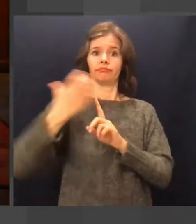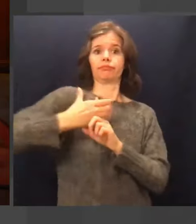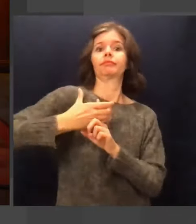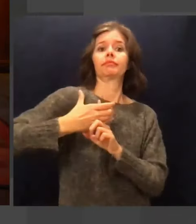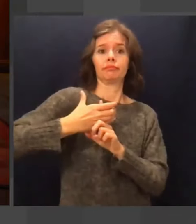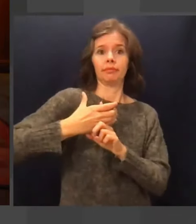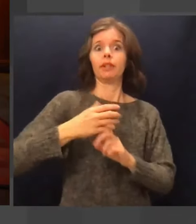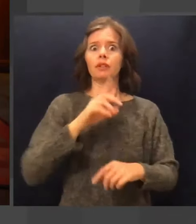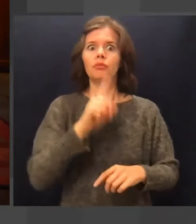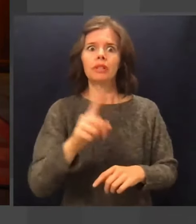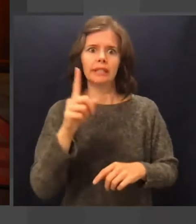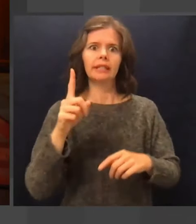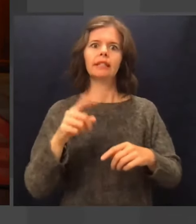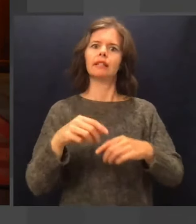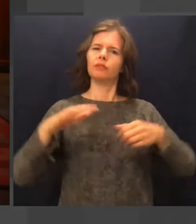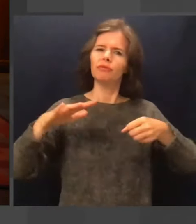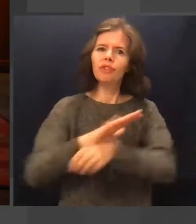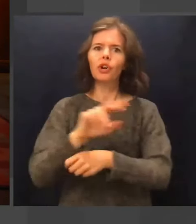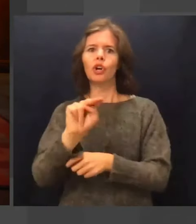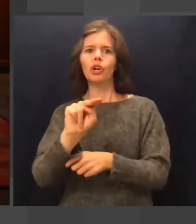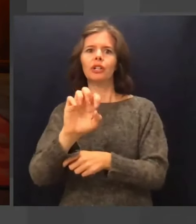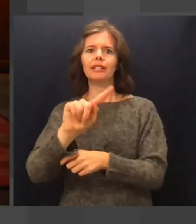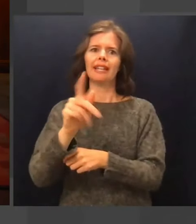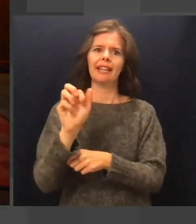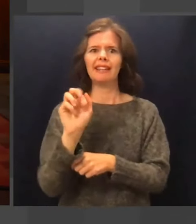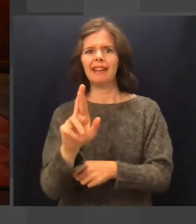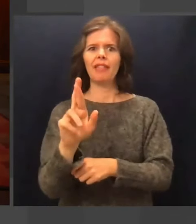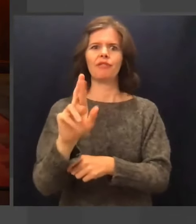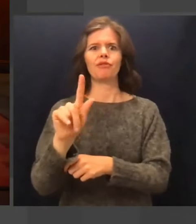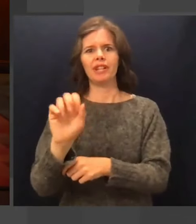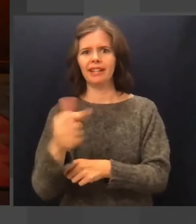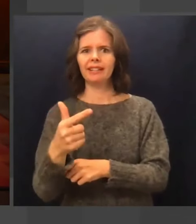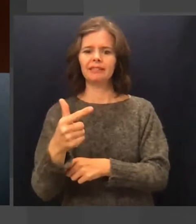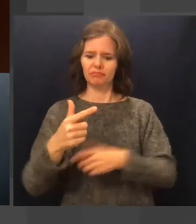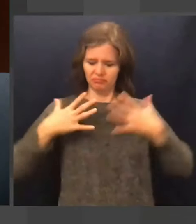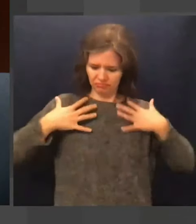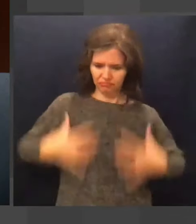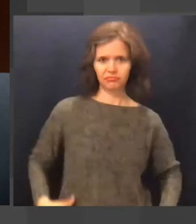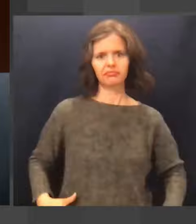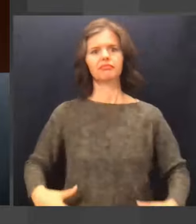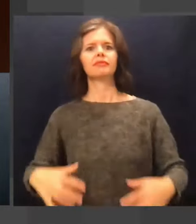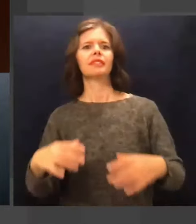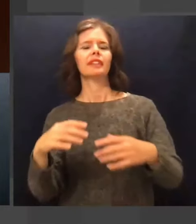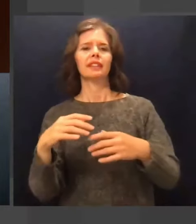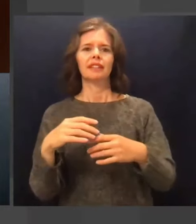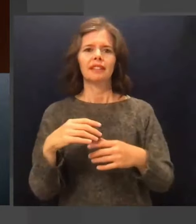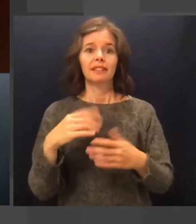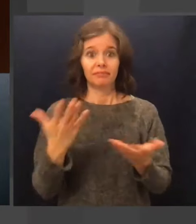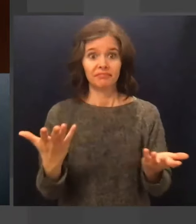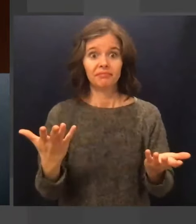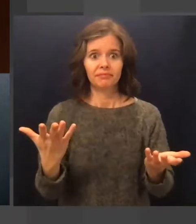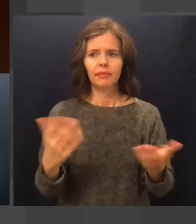WAS WEARING FULL NETHERITE ARMOR.